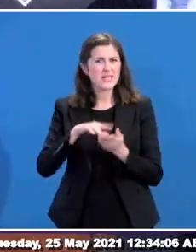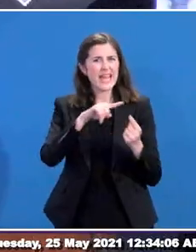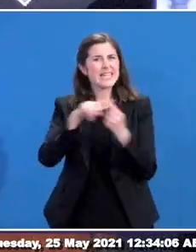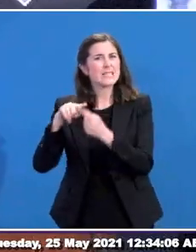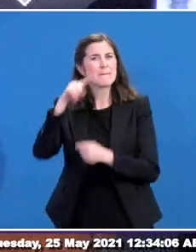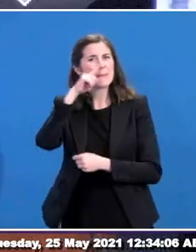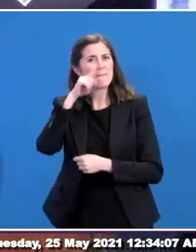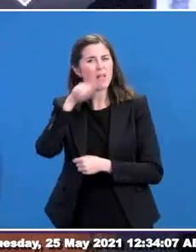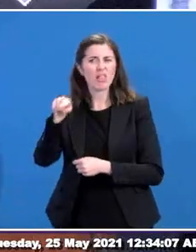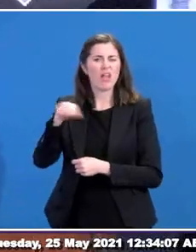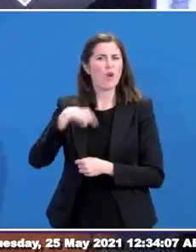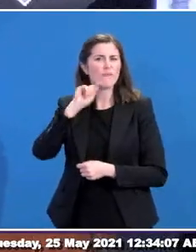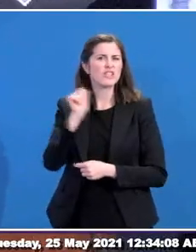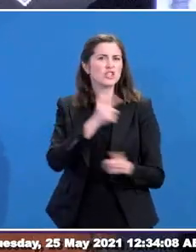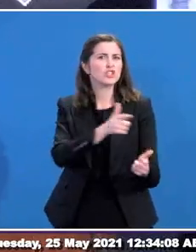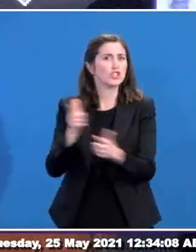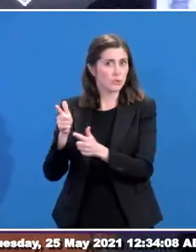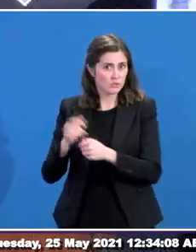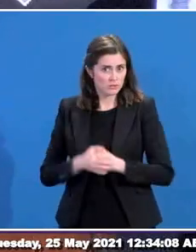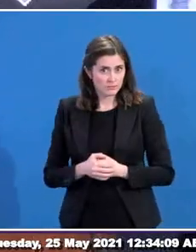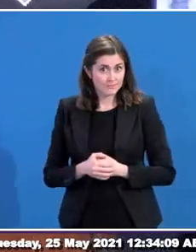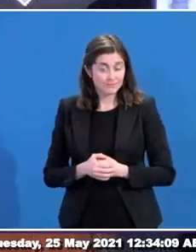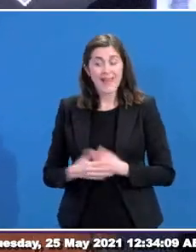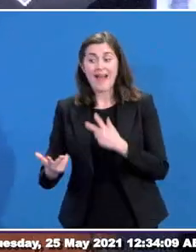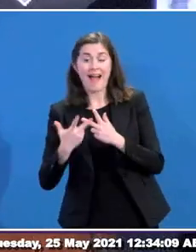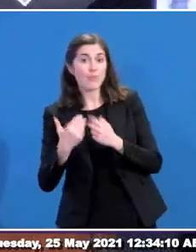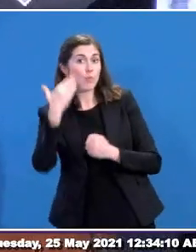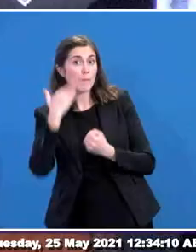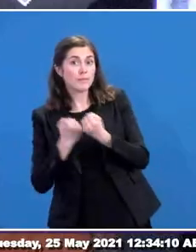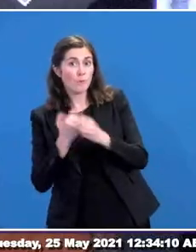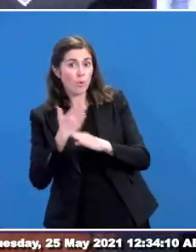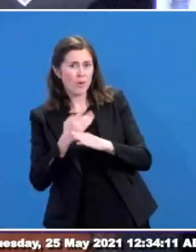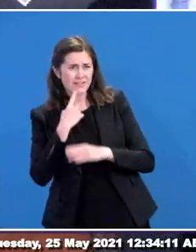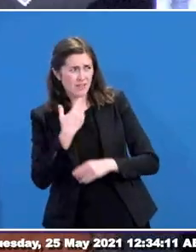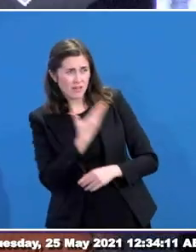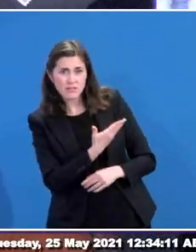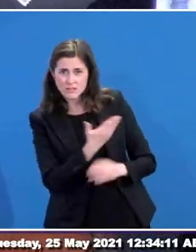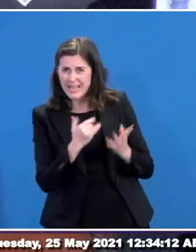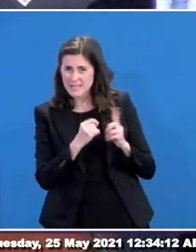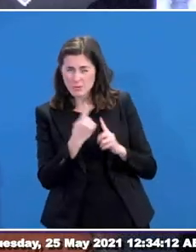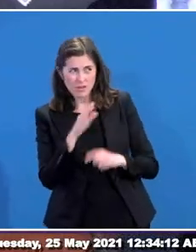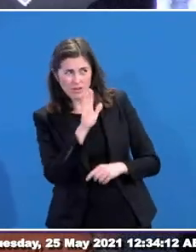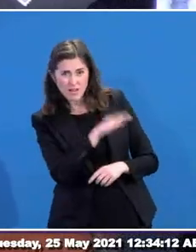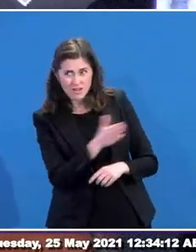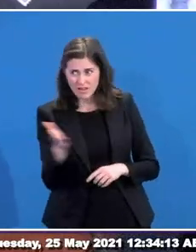The worker said that she responded to SP1 with words to the effect of, "How can you say that?